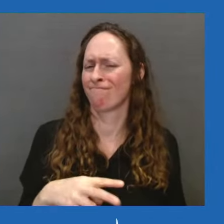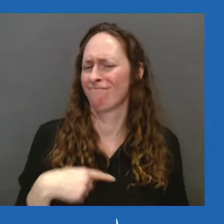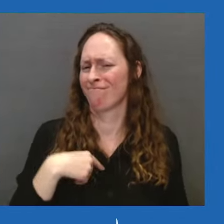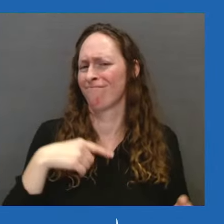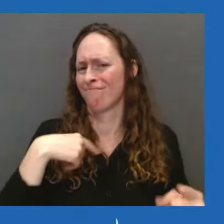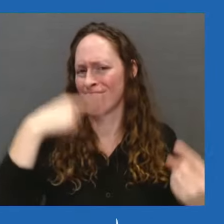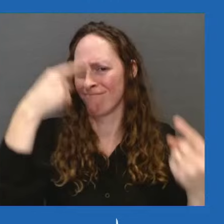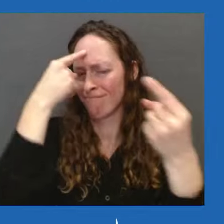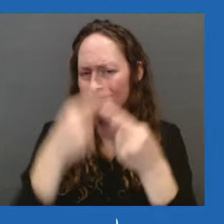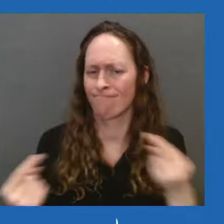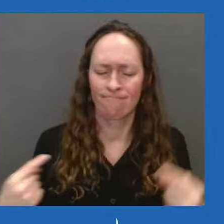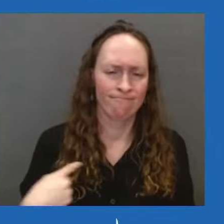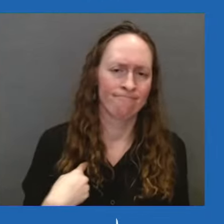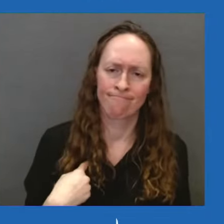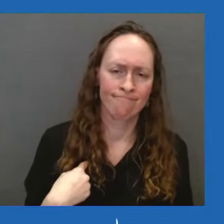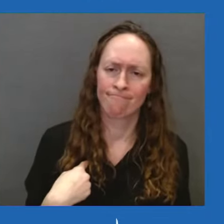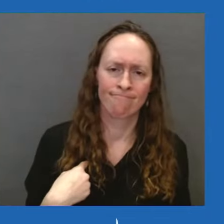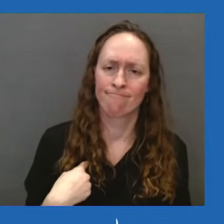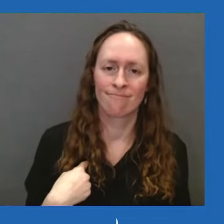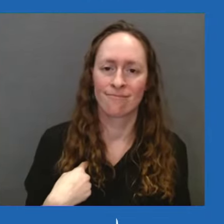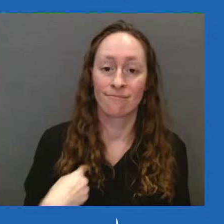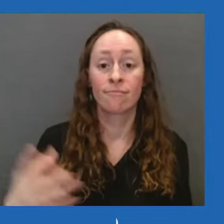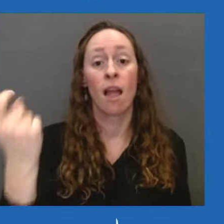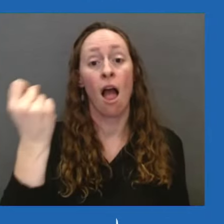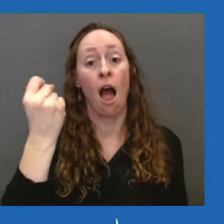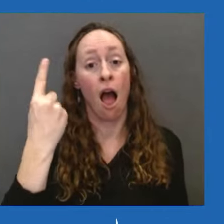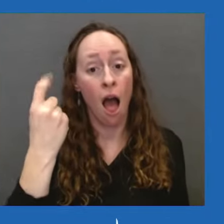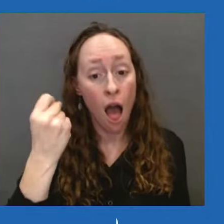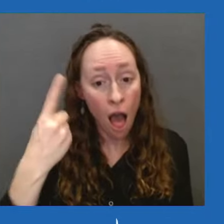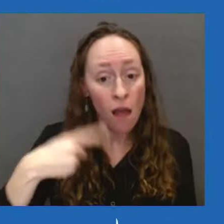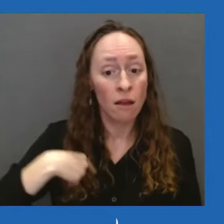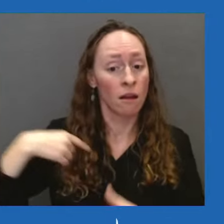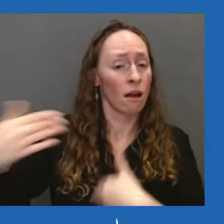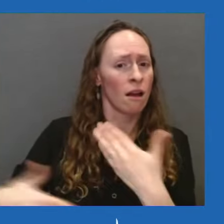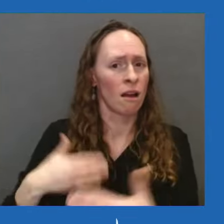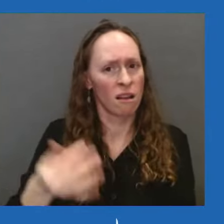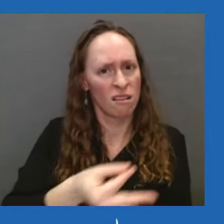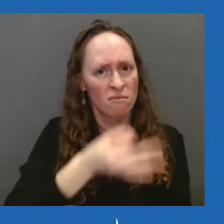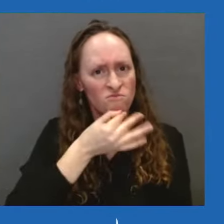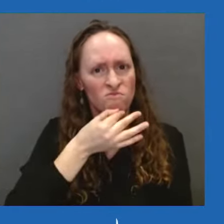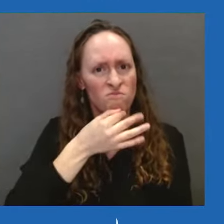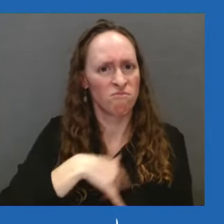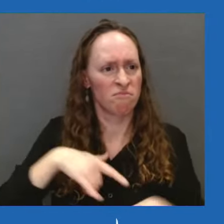But one of the ways we paid for these investments is by making corporations begin to pay their fair share.